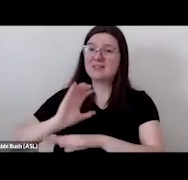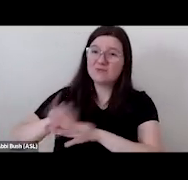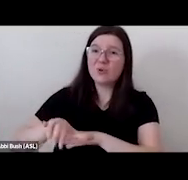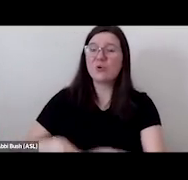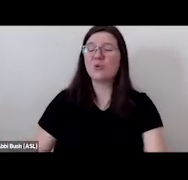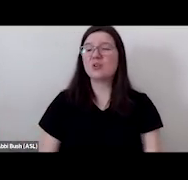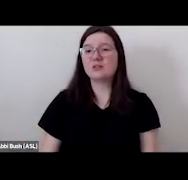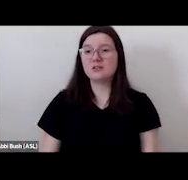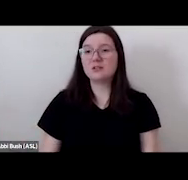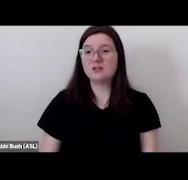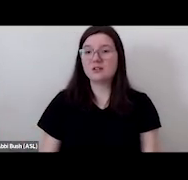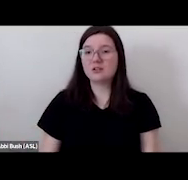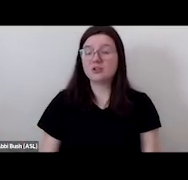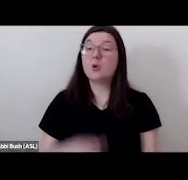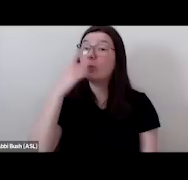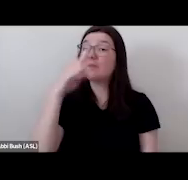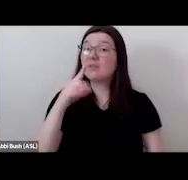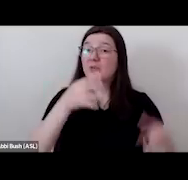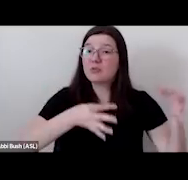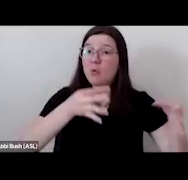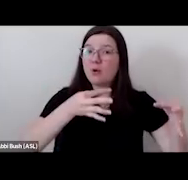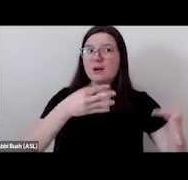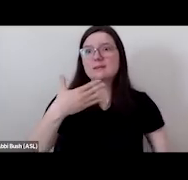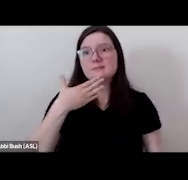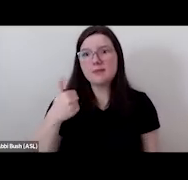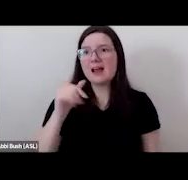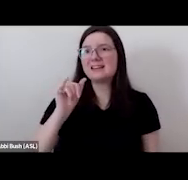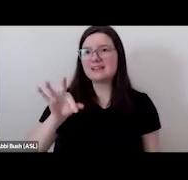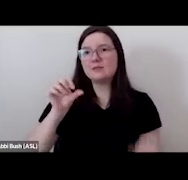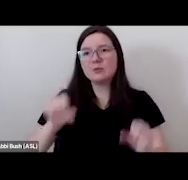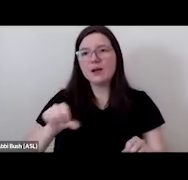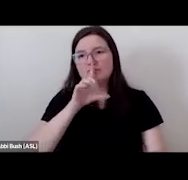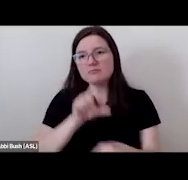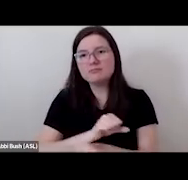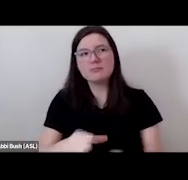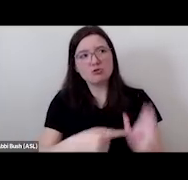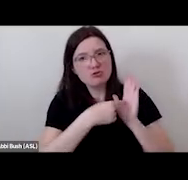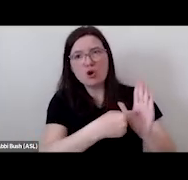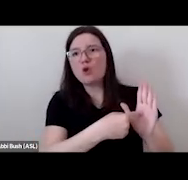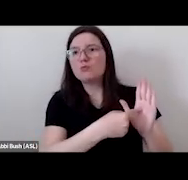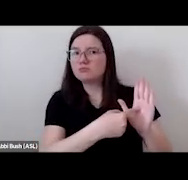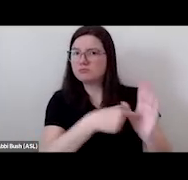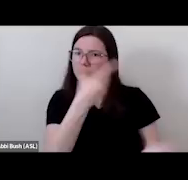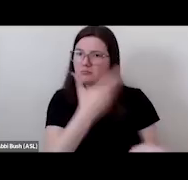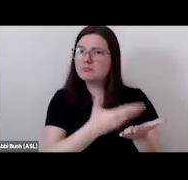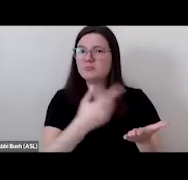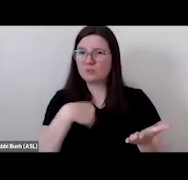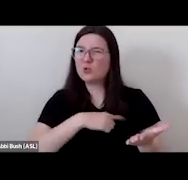that you're making active steps for change and you'll be more likely to push off an eviction